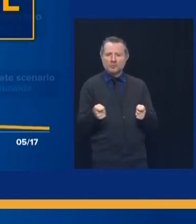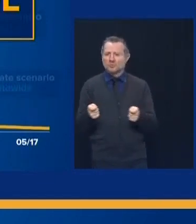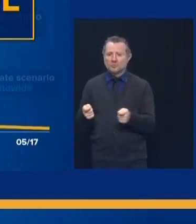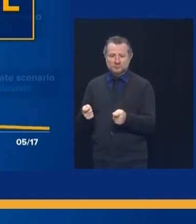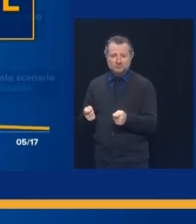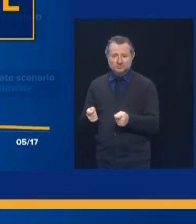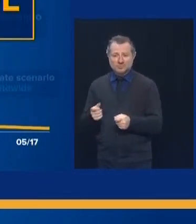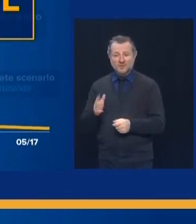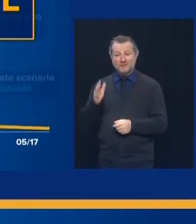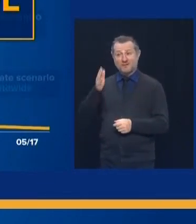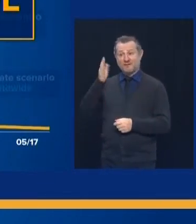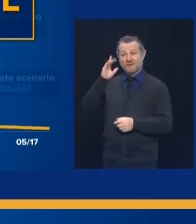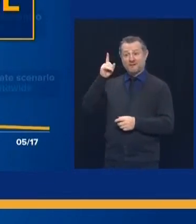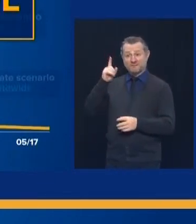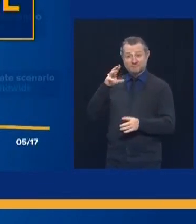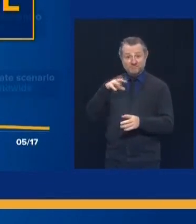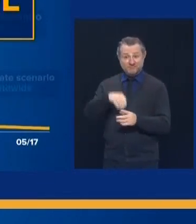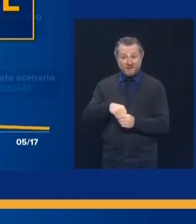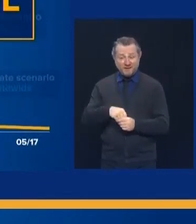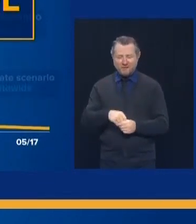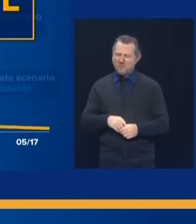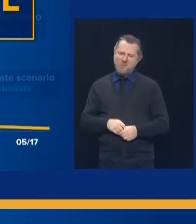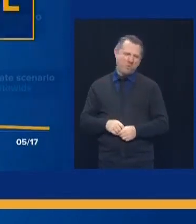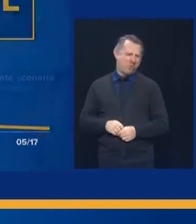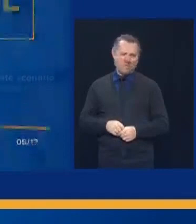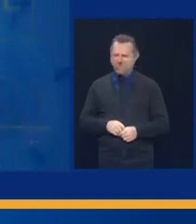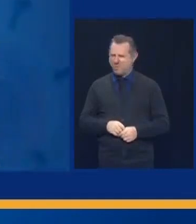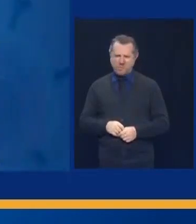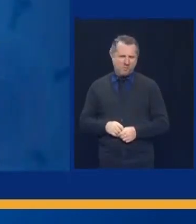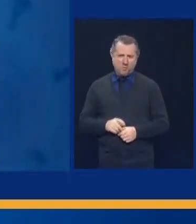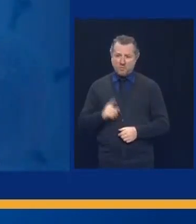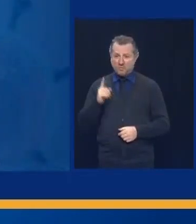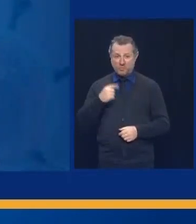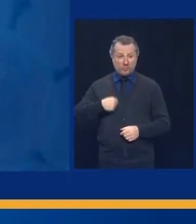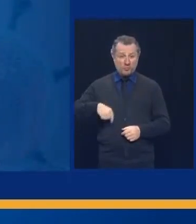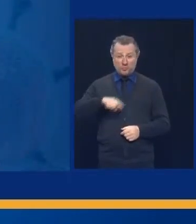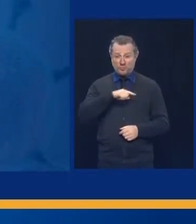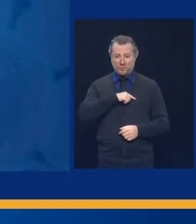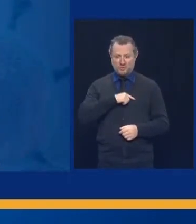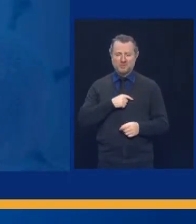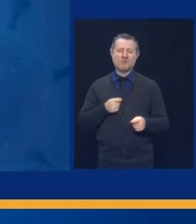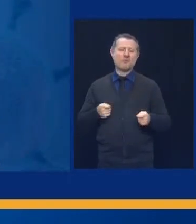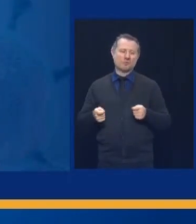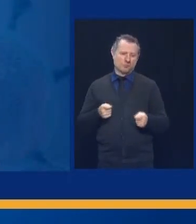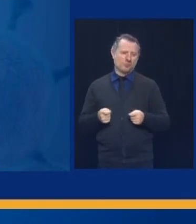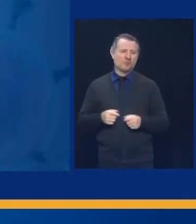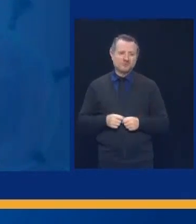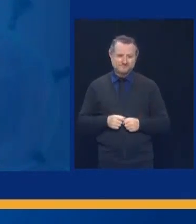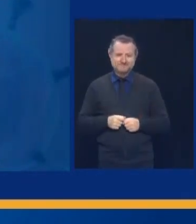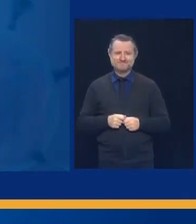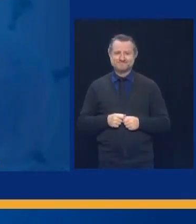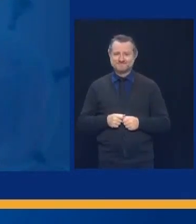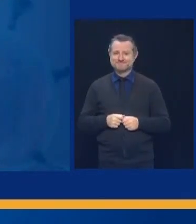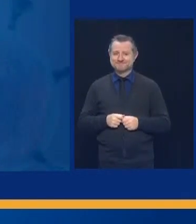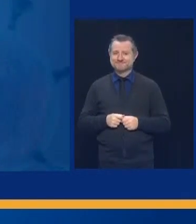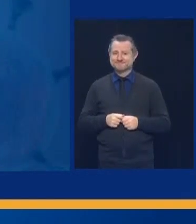BECAUSE WE CONTROLLED THE SPREAD.74áNv GOD DIDN'T INTERVENE AND CHANGE